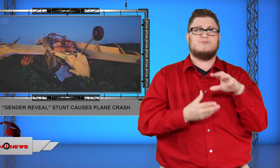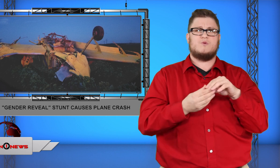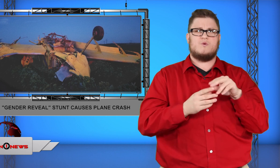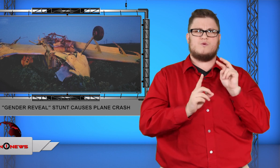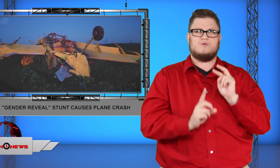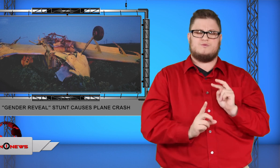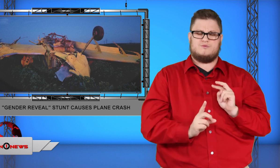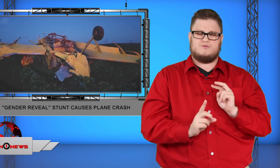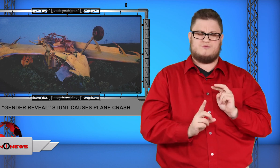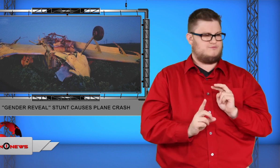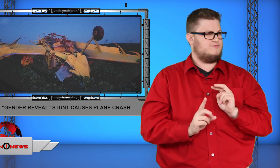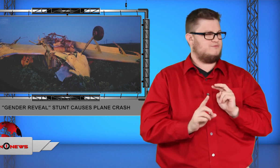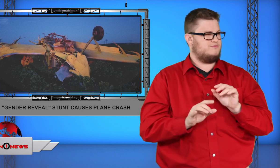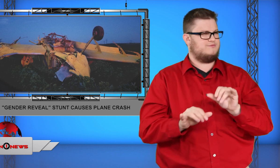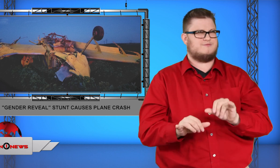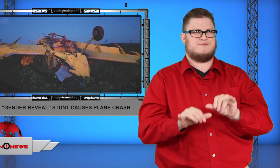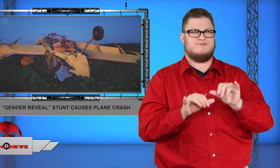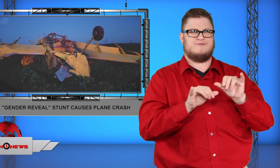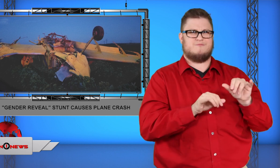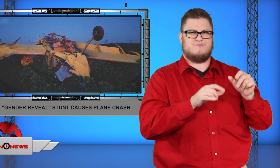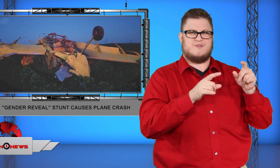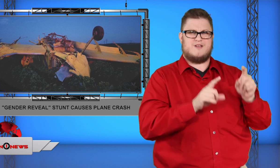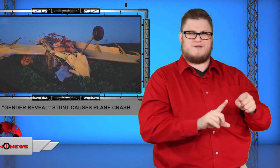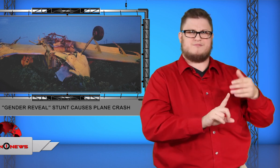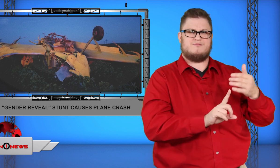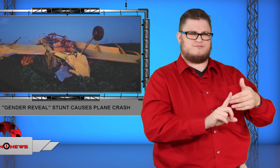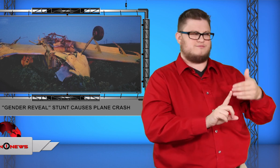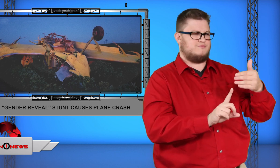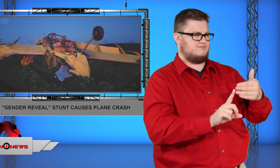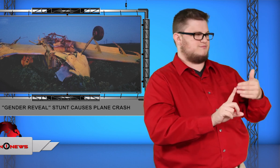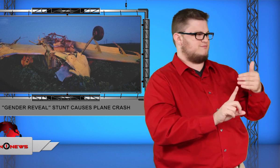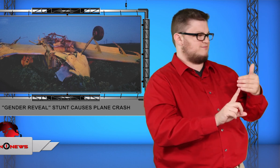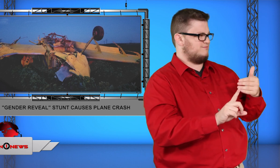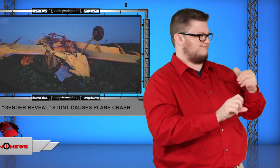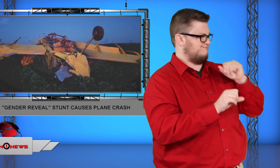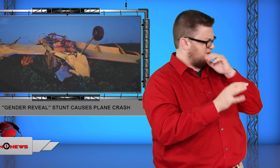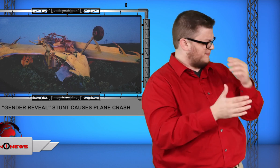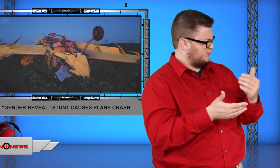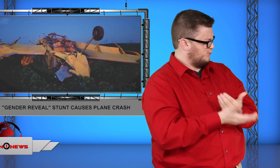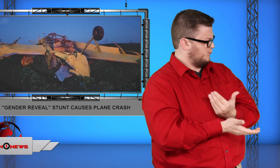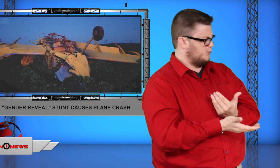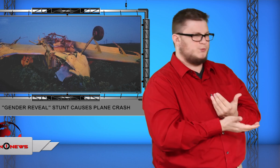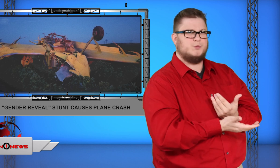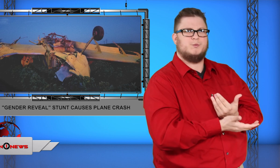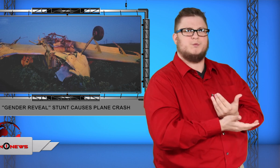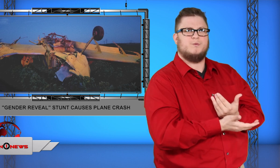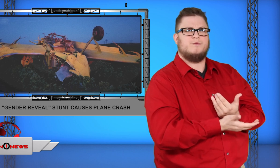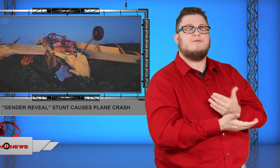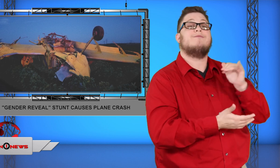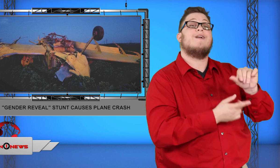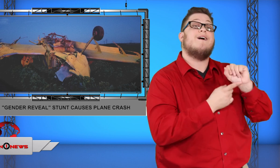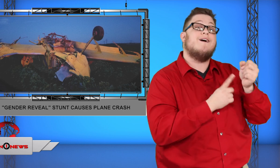Does this story sound familiar?